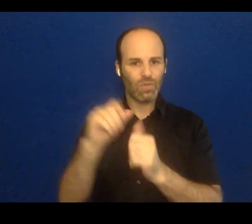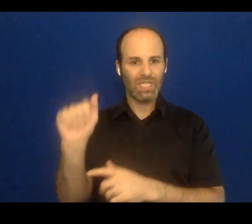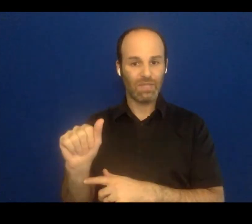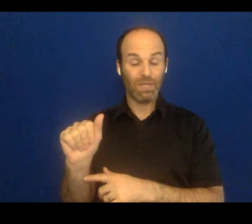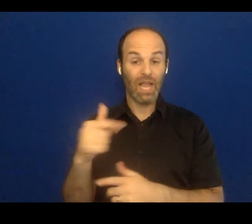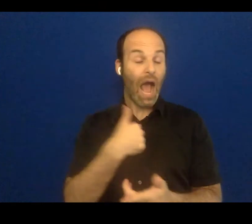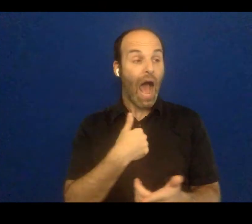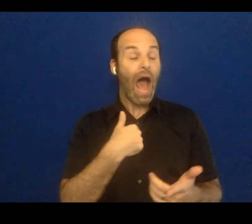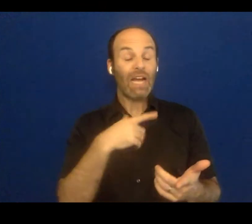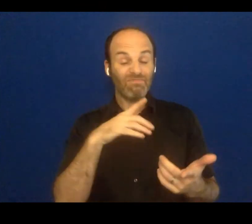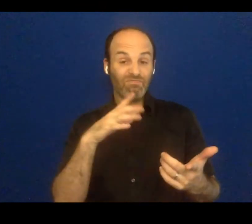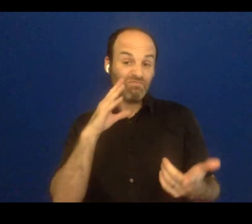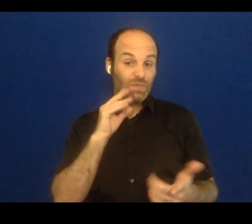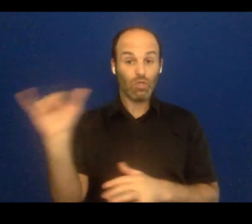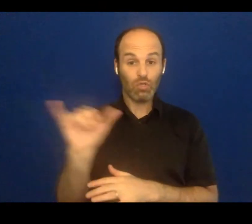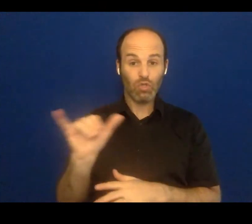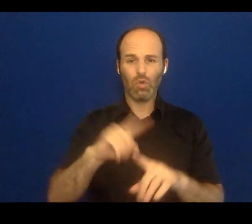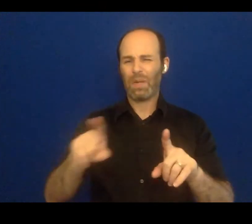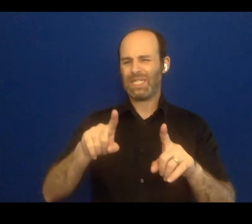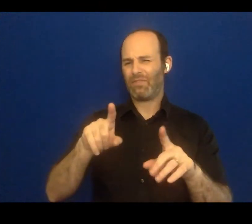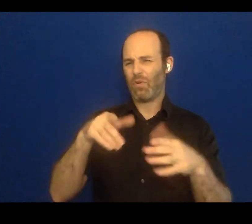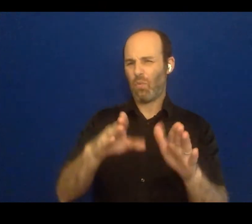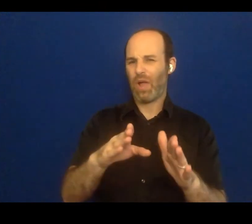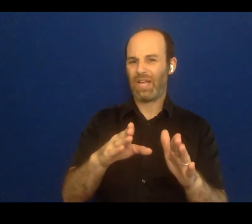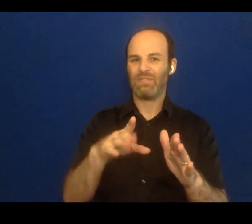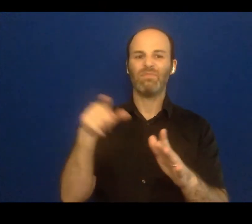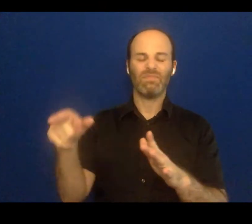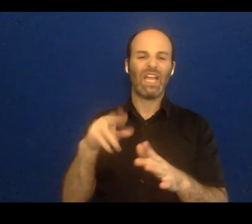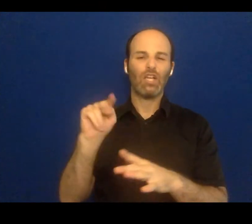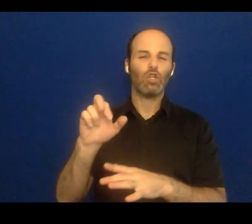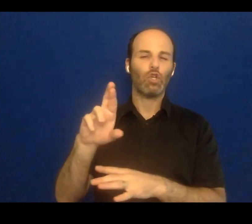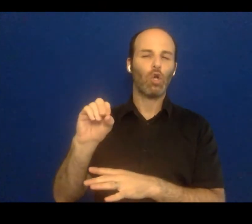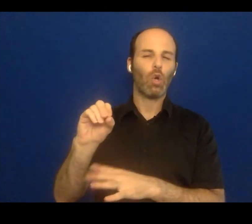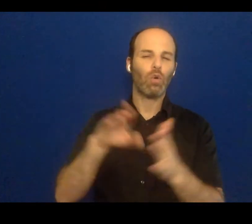I DID BUT IN A DIFFERENT TYPE OF ASPECT.